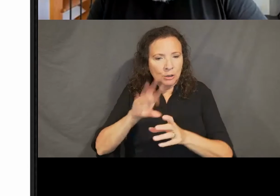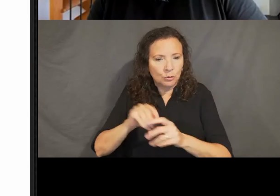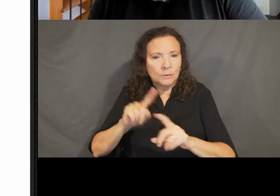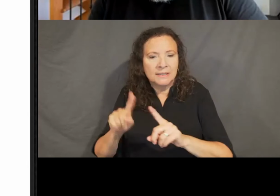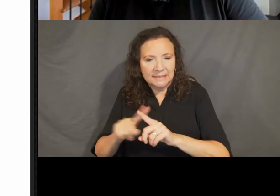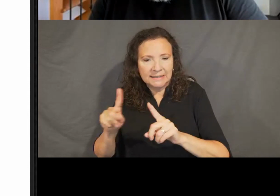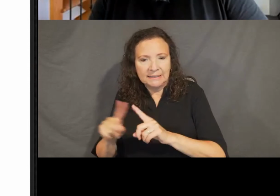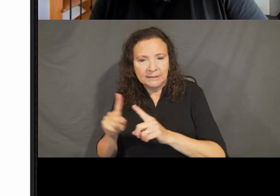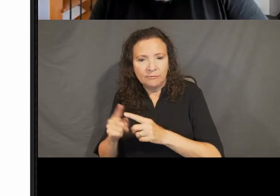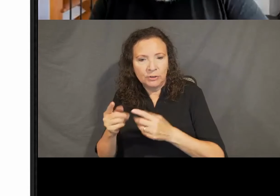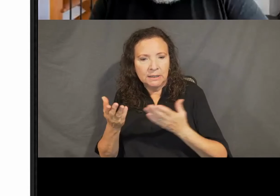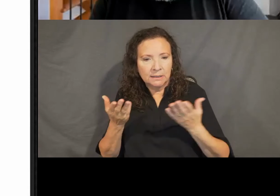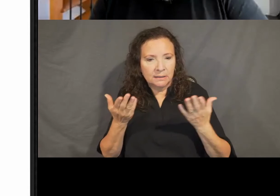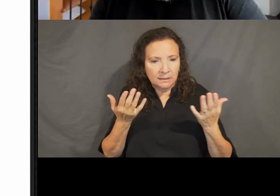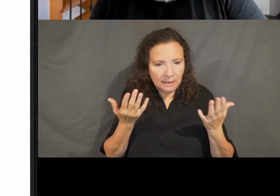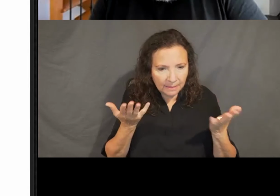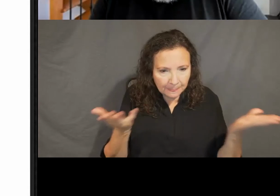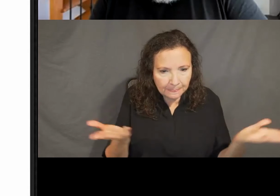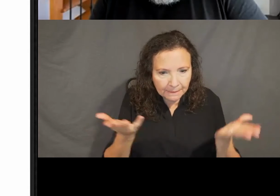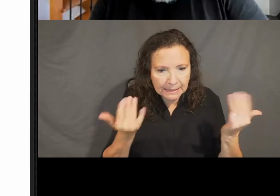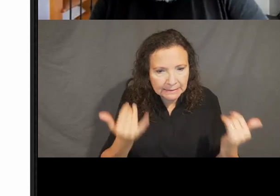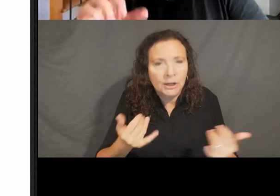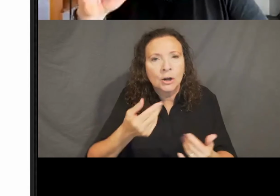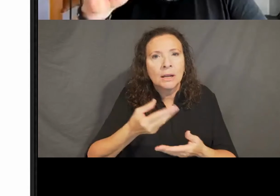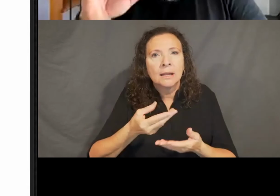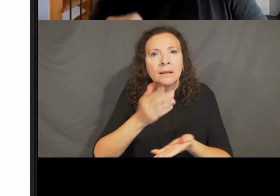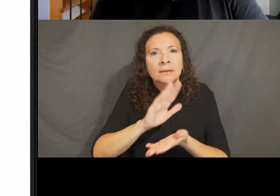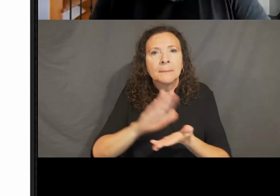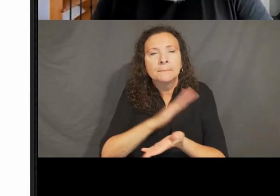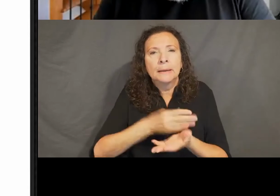The one about audience composition and stats and the color-blind one.